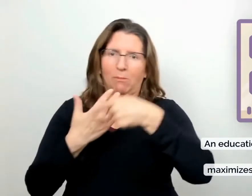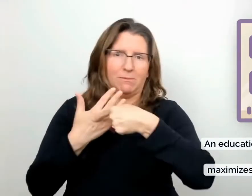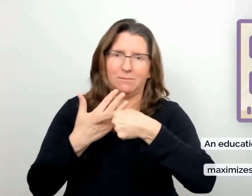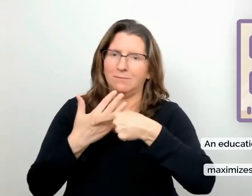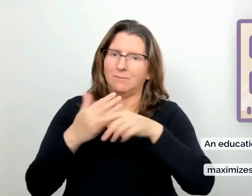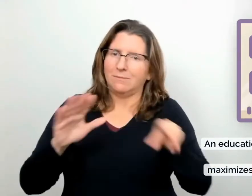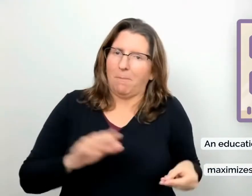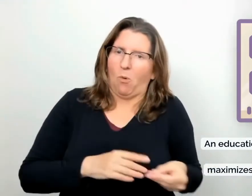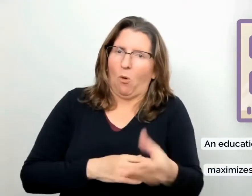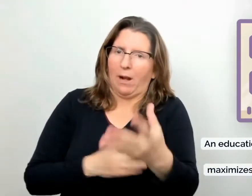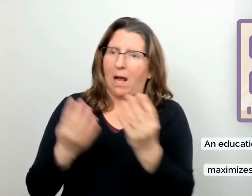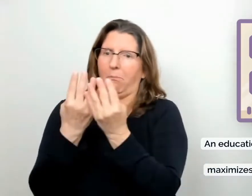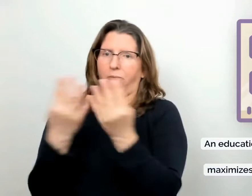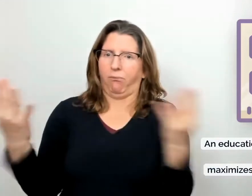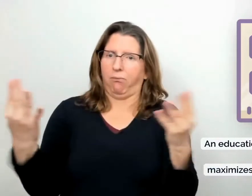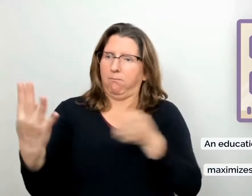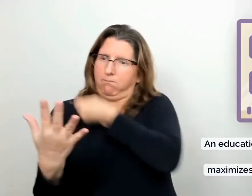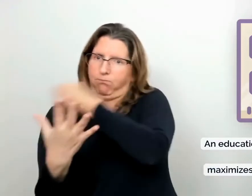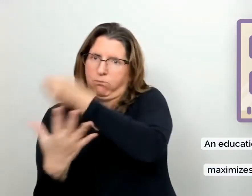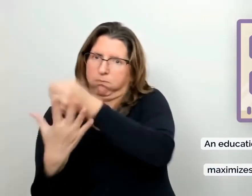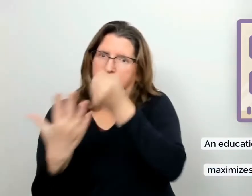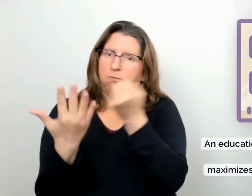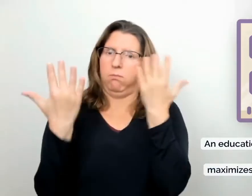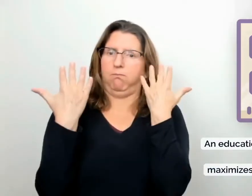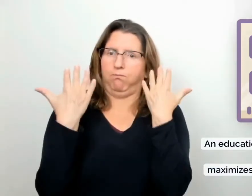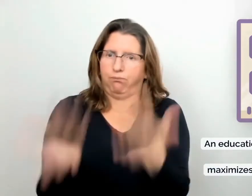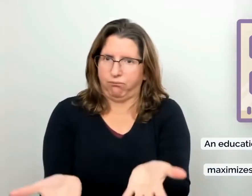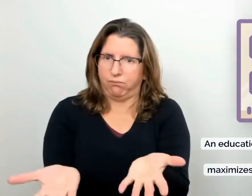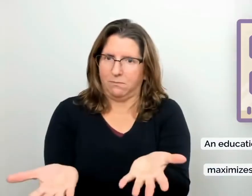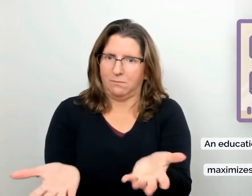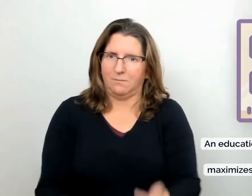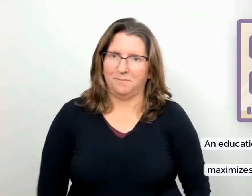This is the pin we are aiming at with our bowling ball! Let's see those pins knocked down!